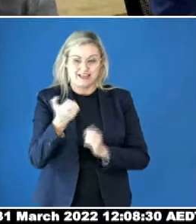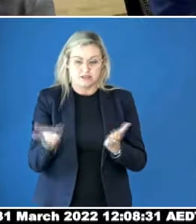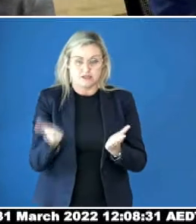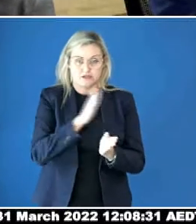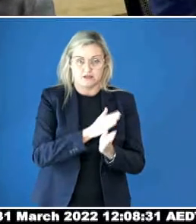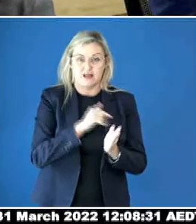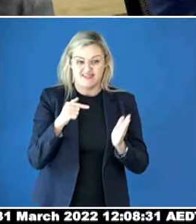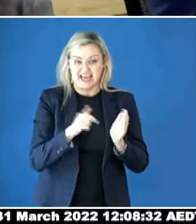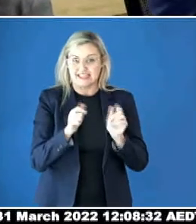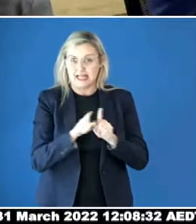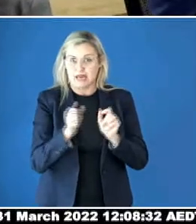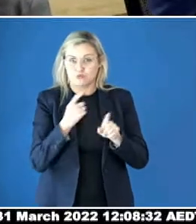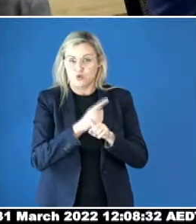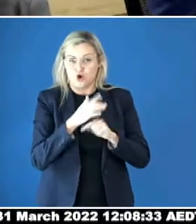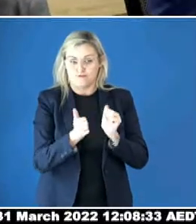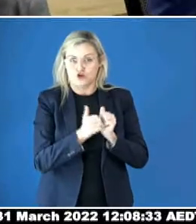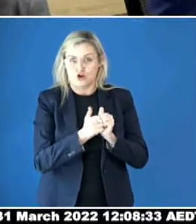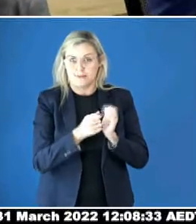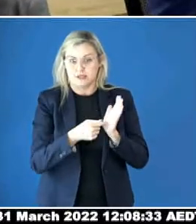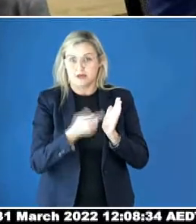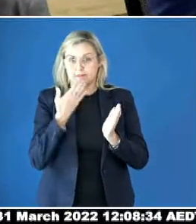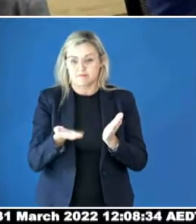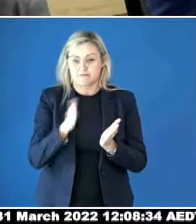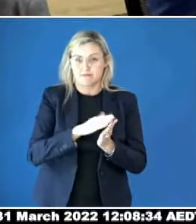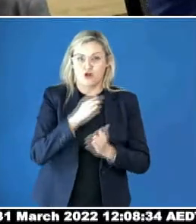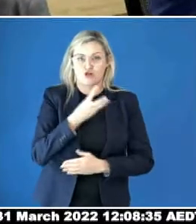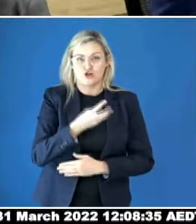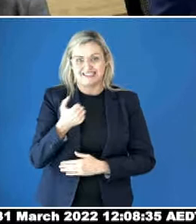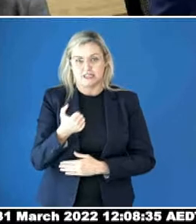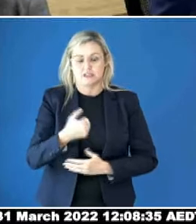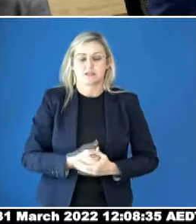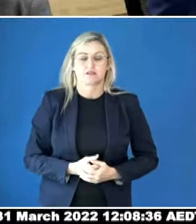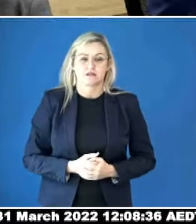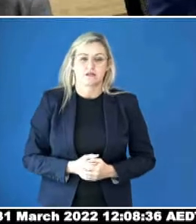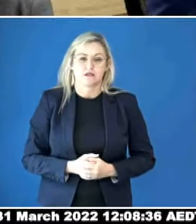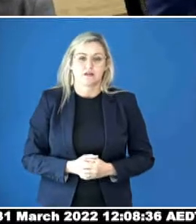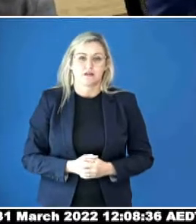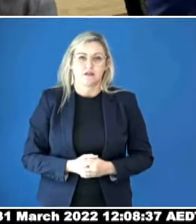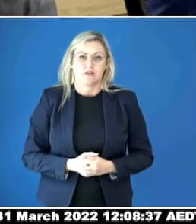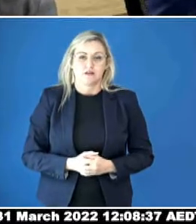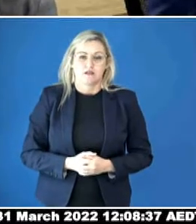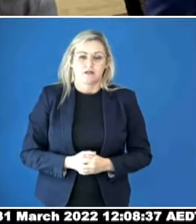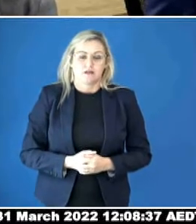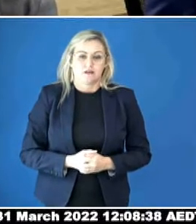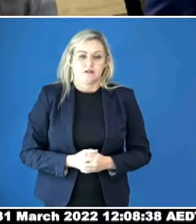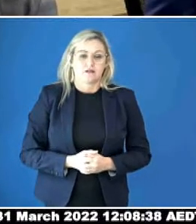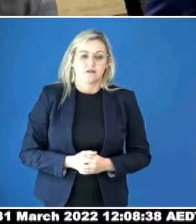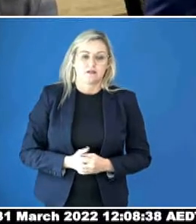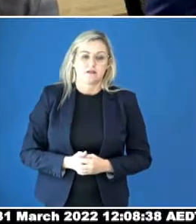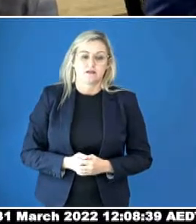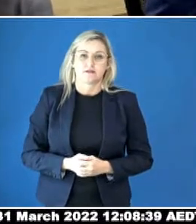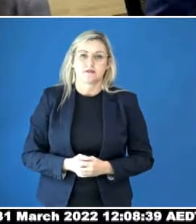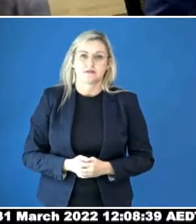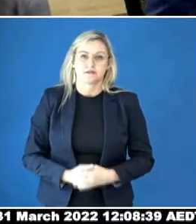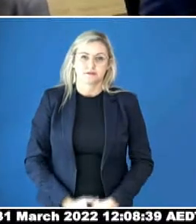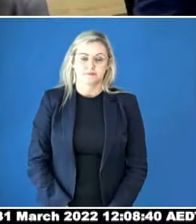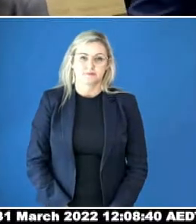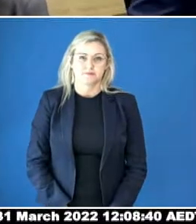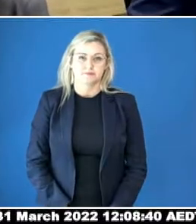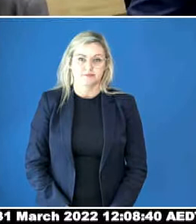document. You will see